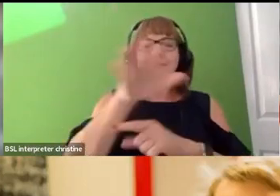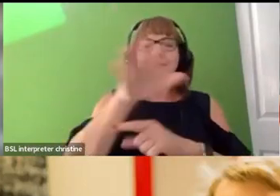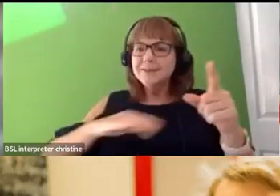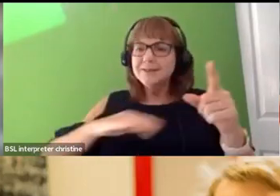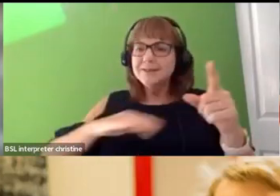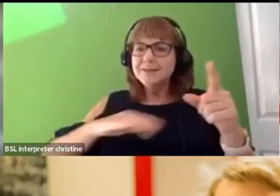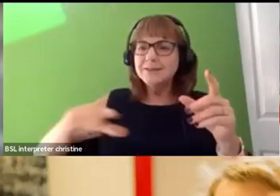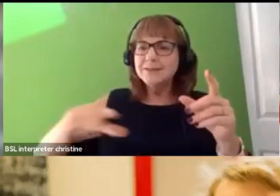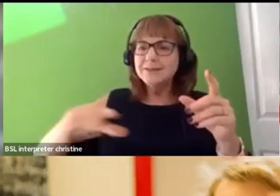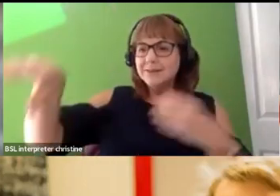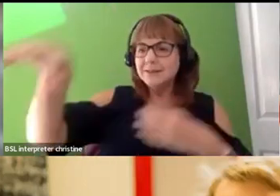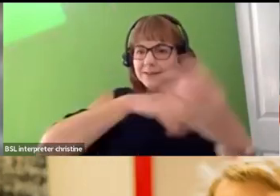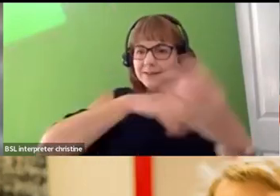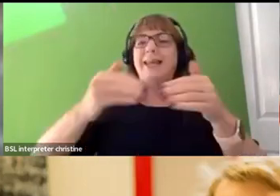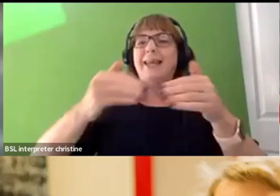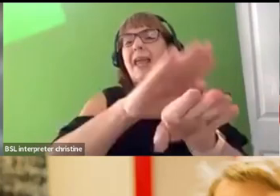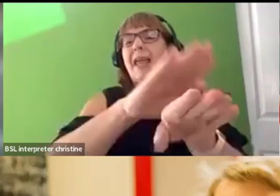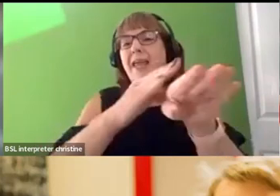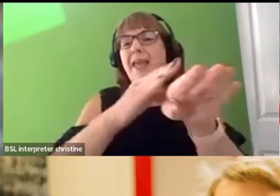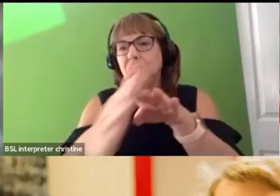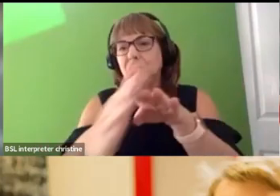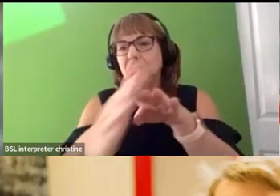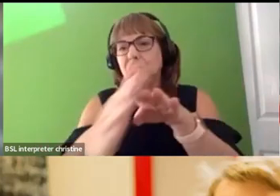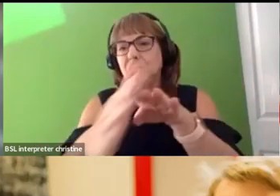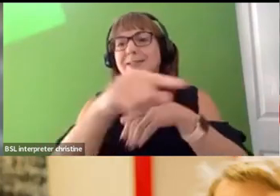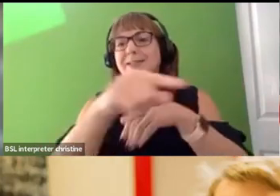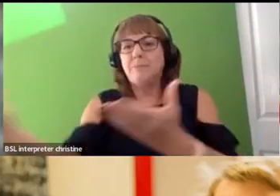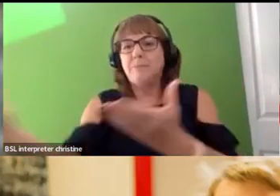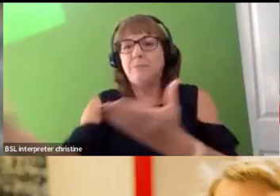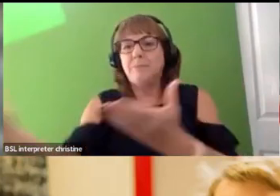We're enabling people to experience that opportunity,